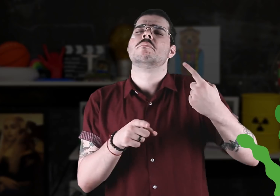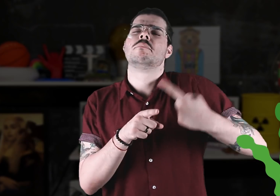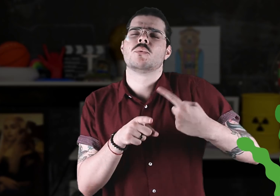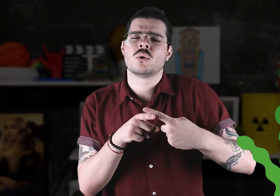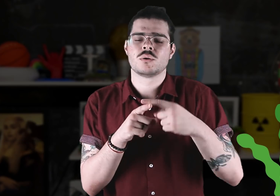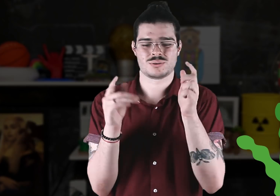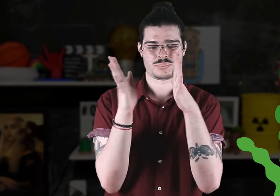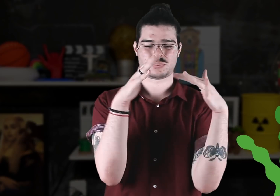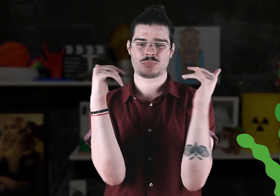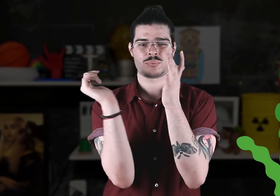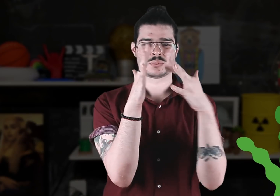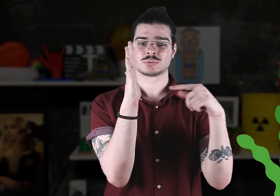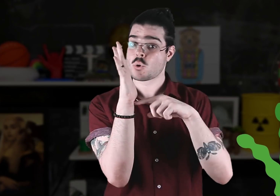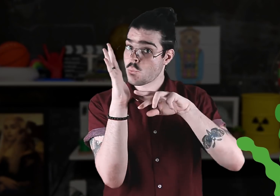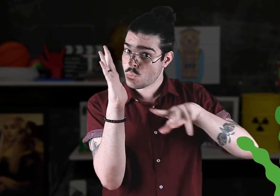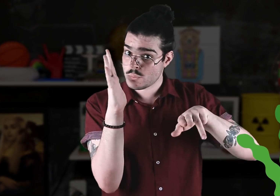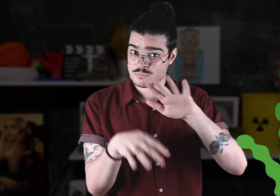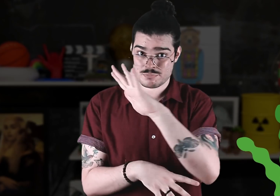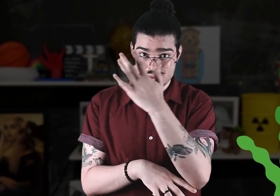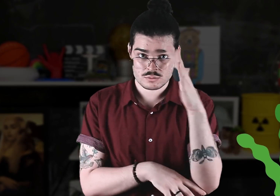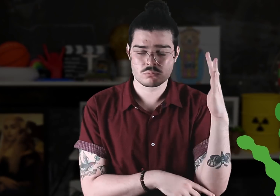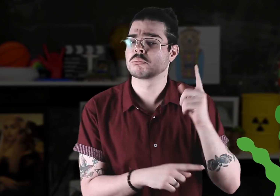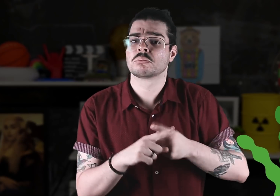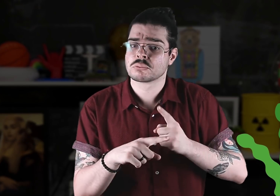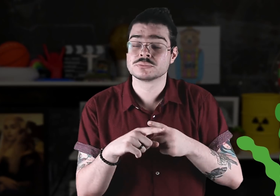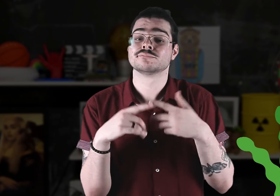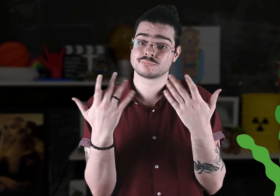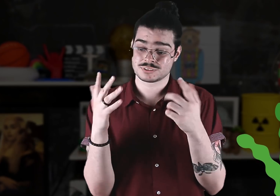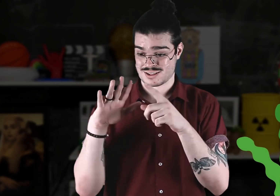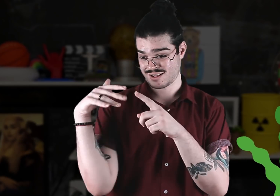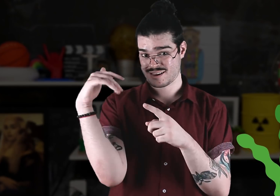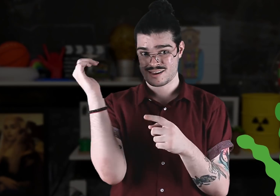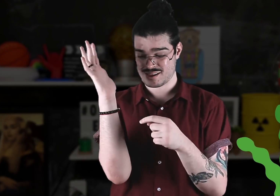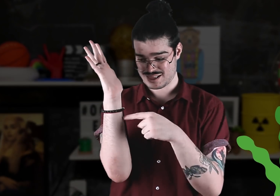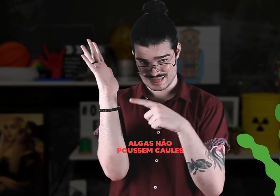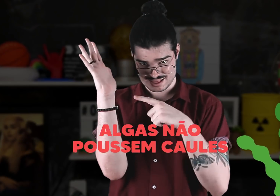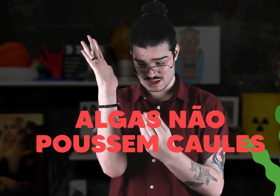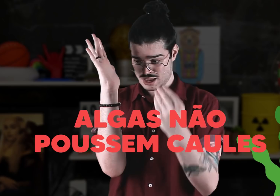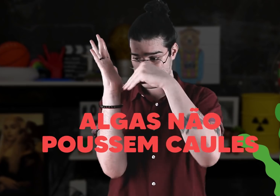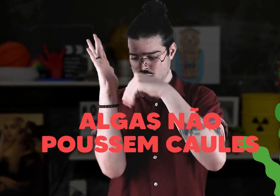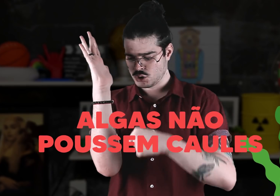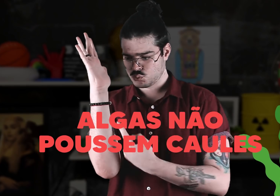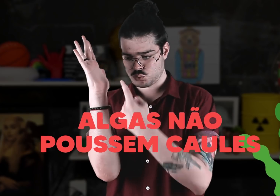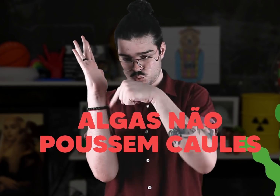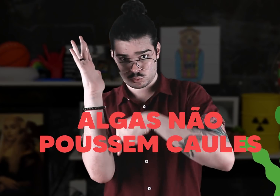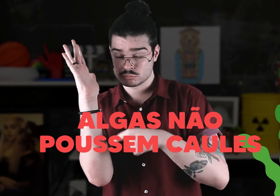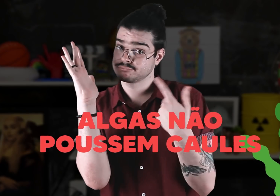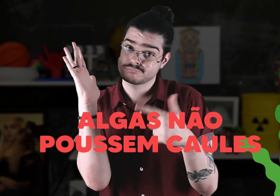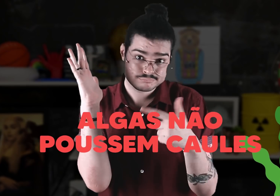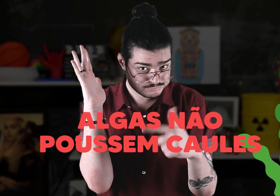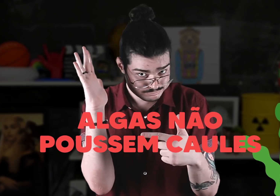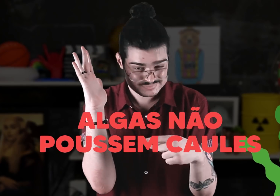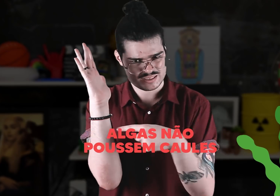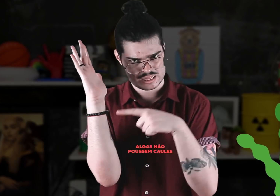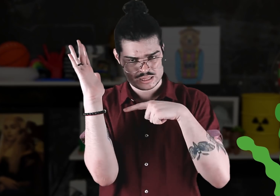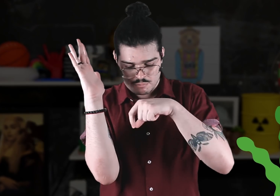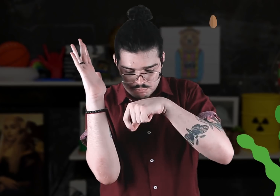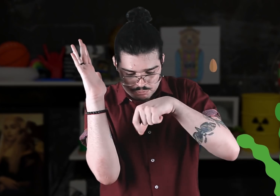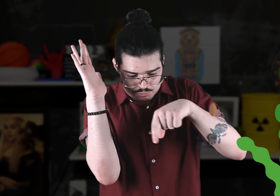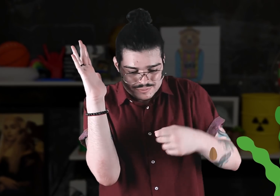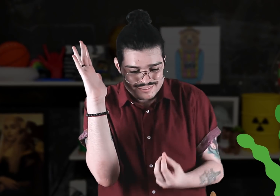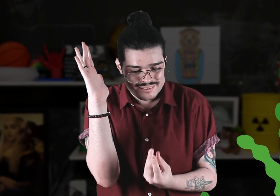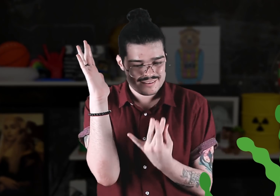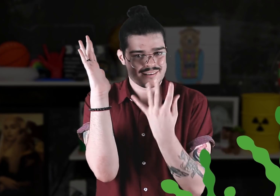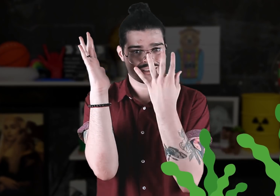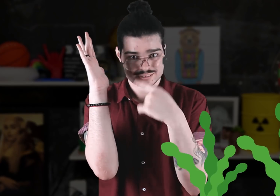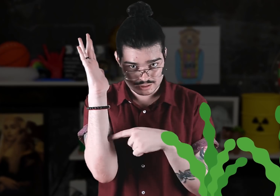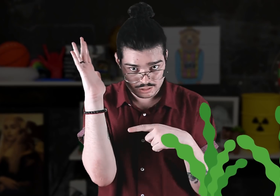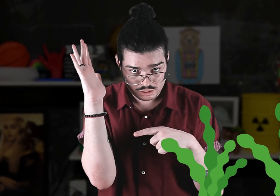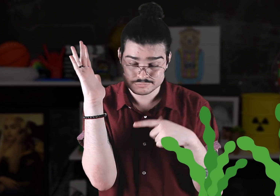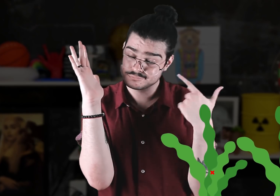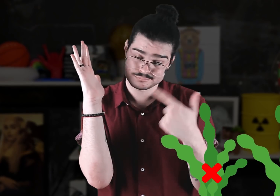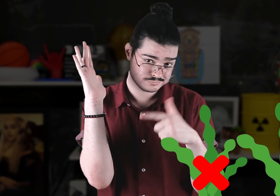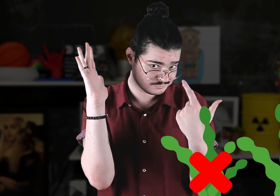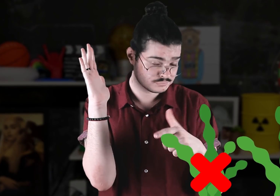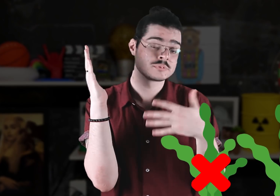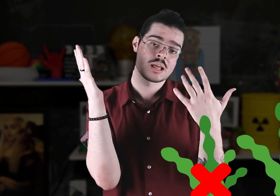Because algae do not have stems, nor have seeds, like plants,